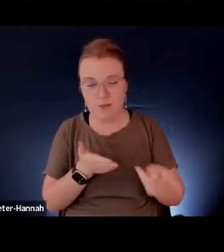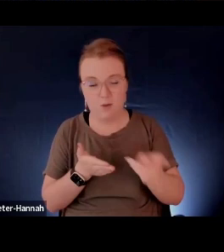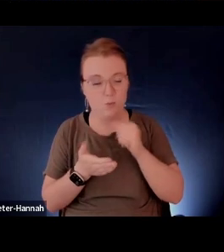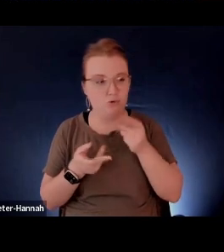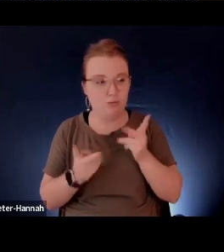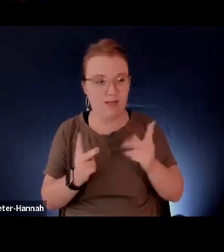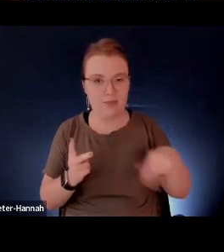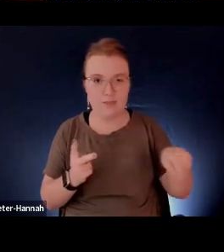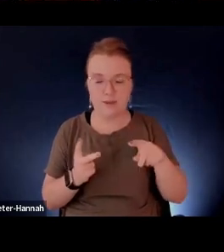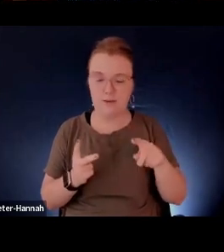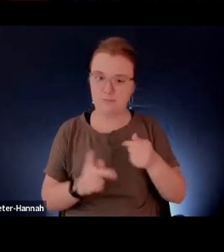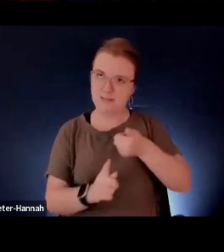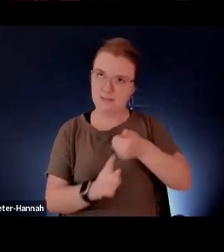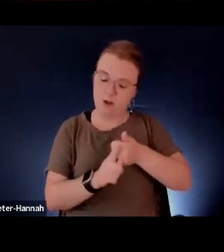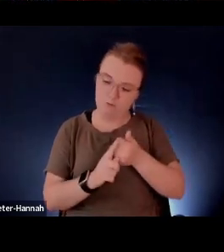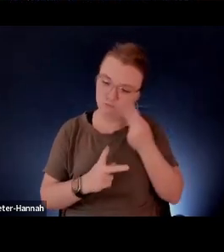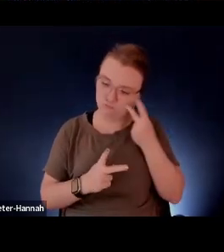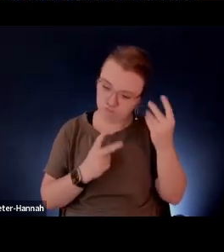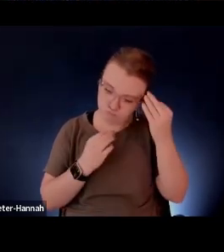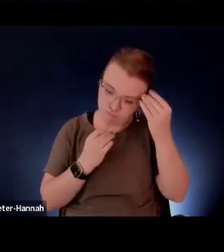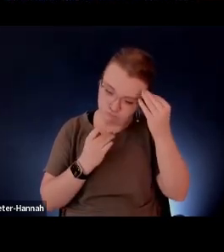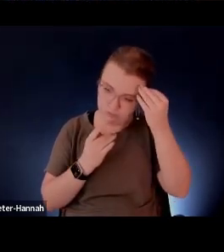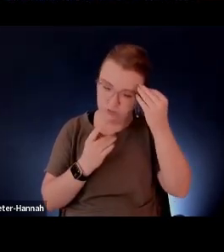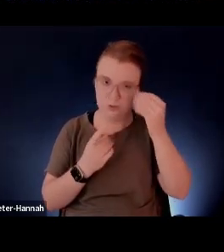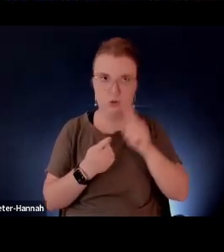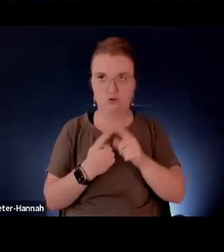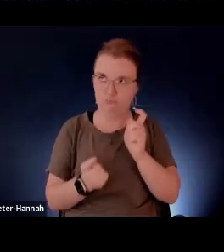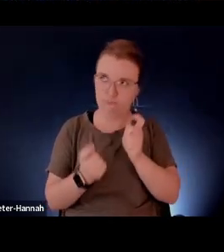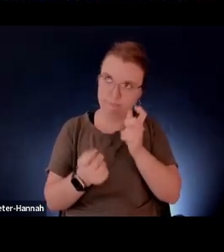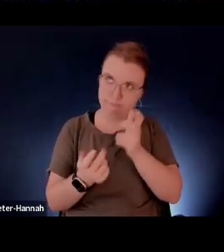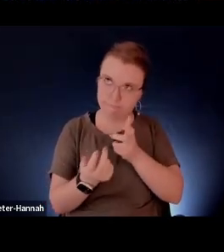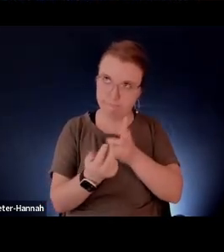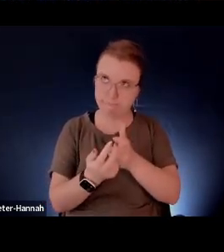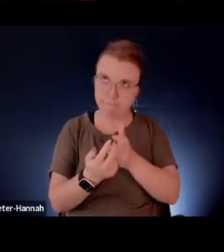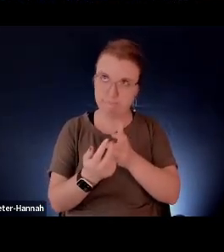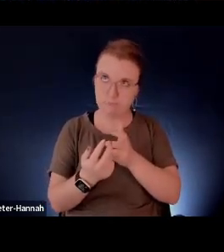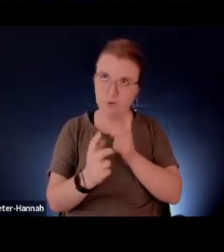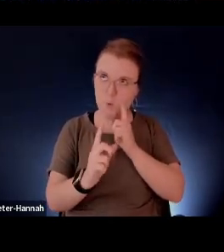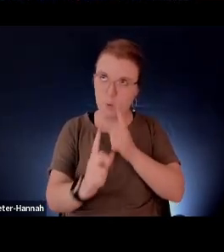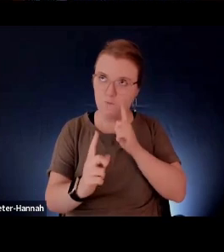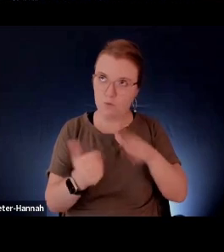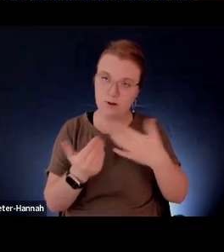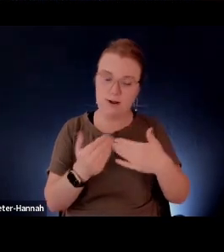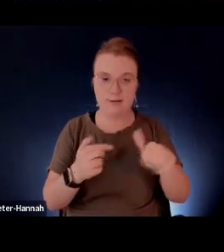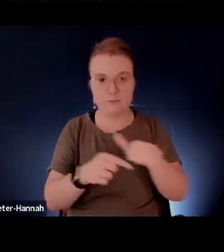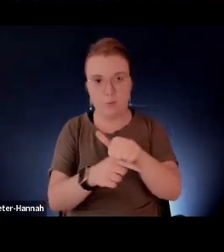and recalibrate what their goals are for the next, you know, practice session or the next week